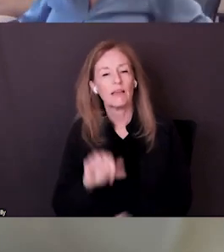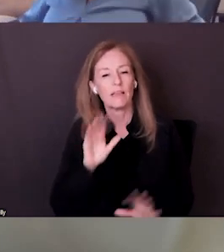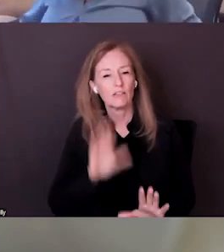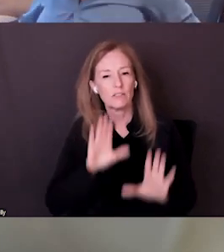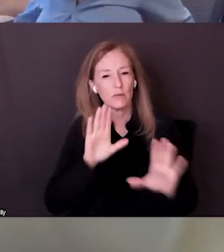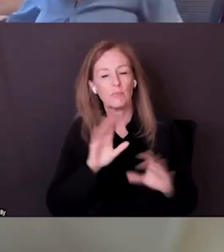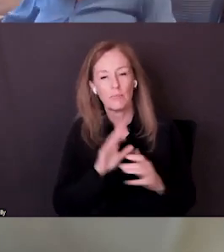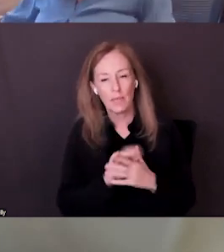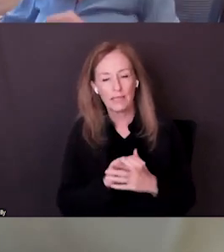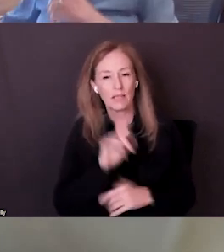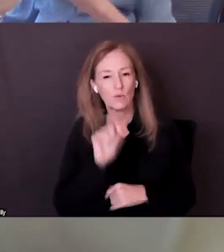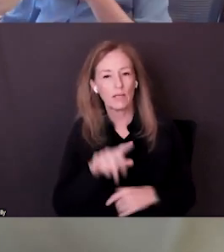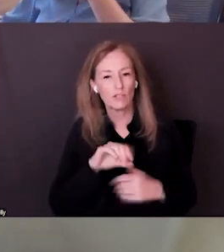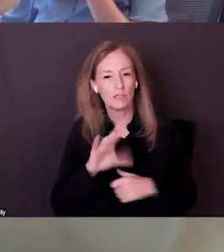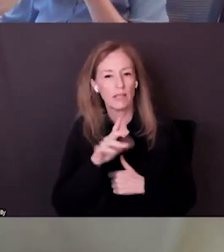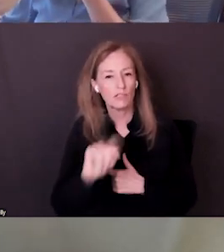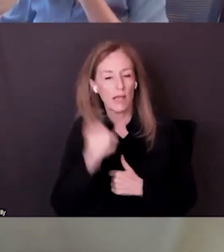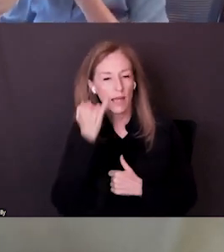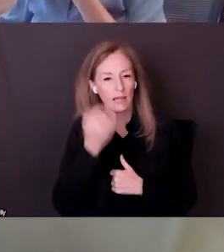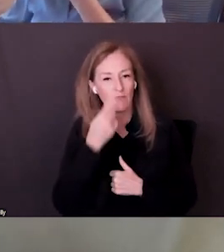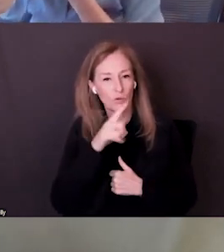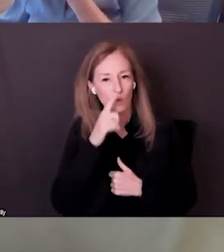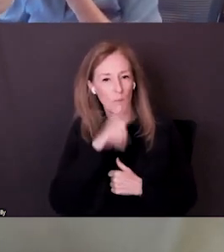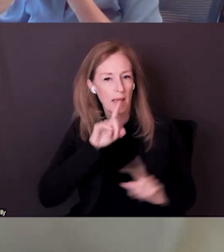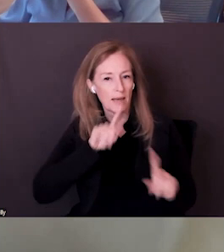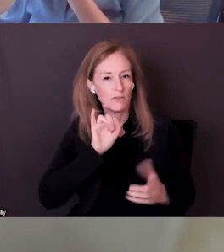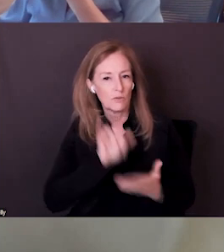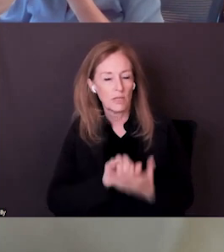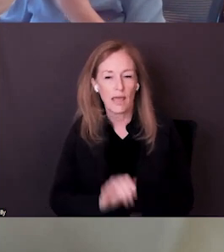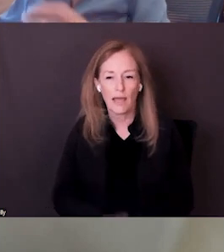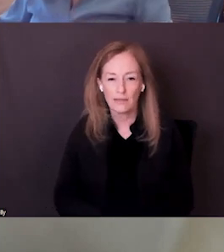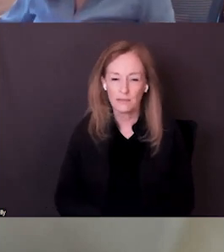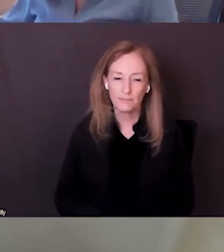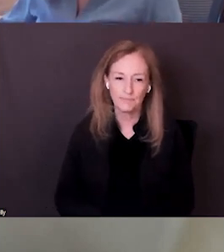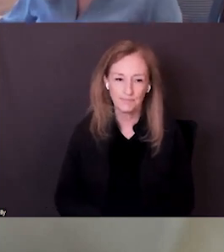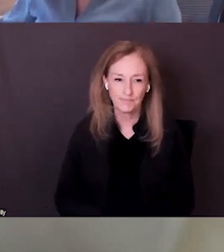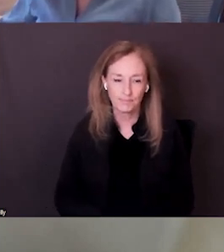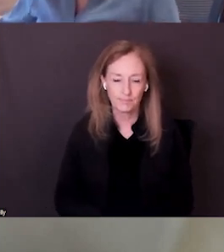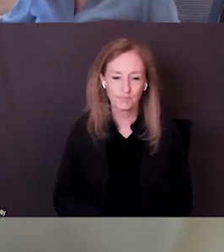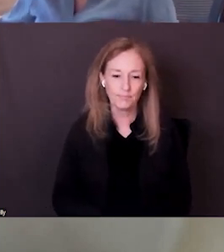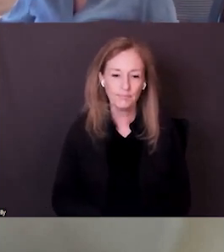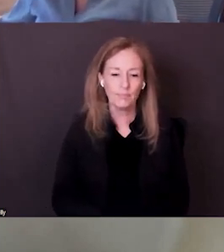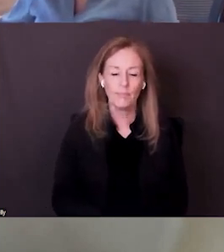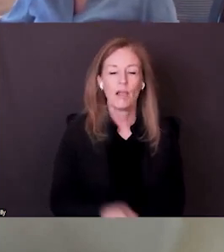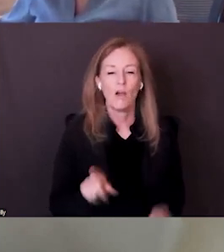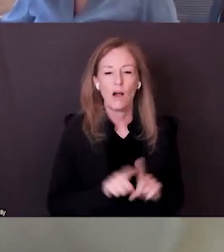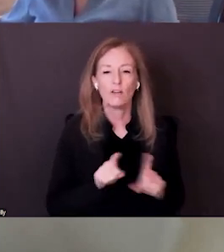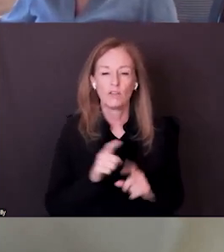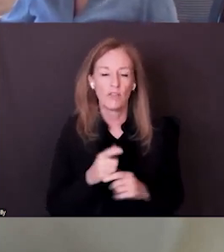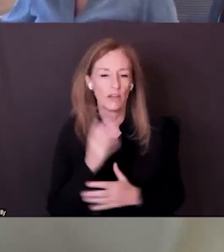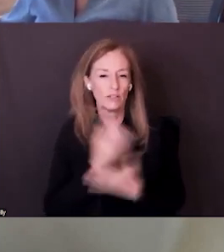WE WILL DISCUSS THEM. PEOPLE REALLY APPRECIATED THE MODEL AND CALLING